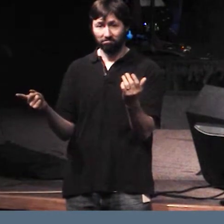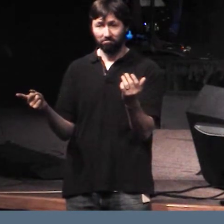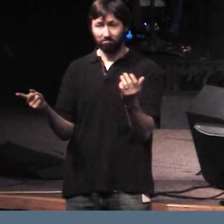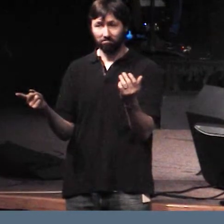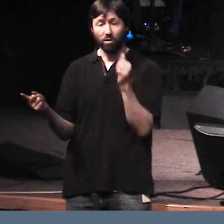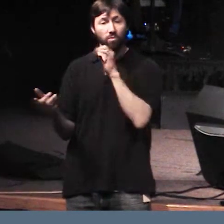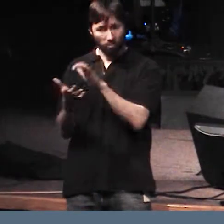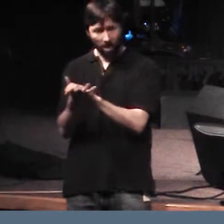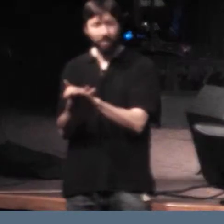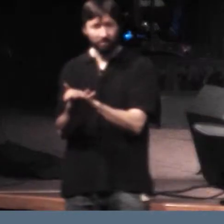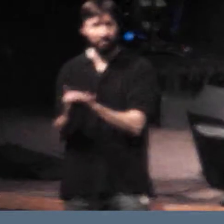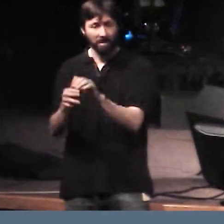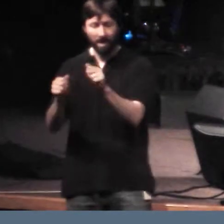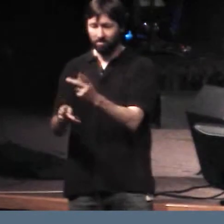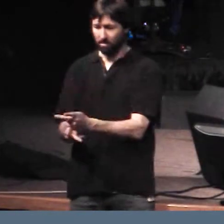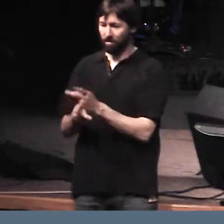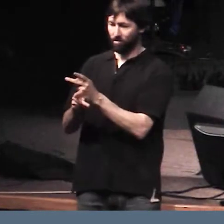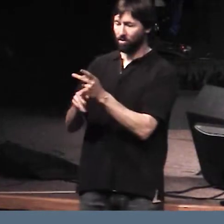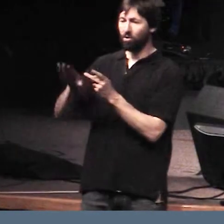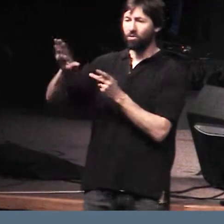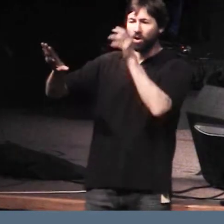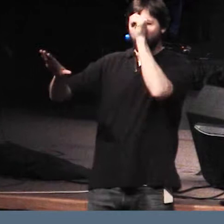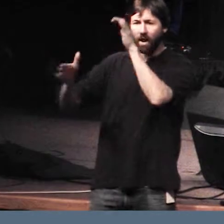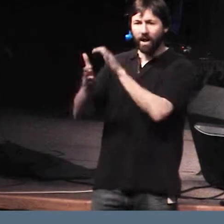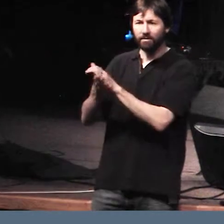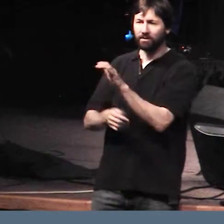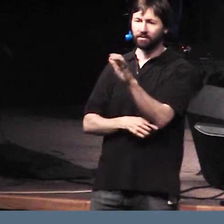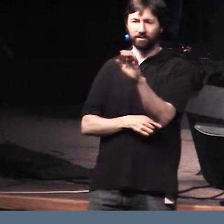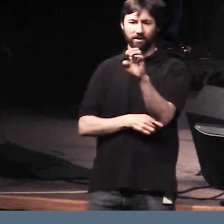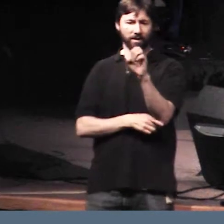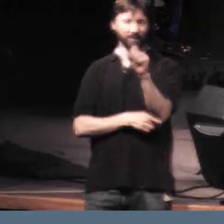a wife can be taken care of by her husband's estate